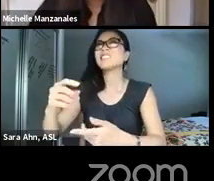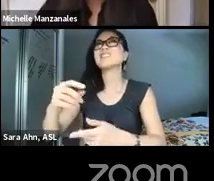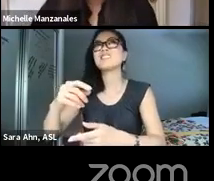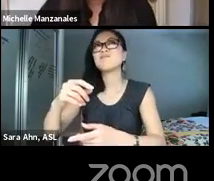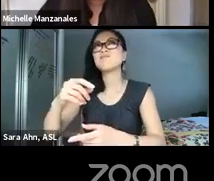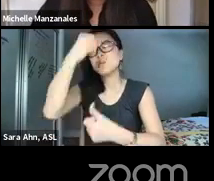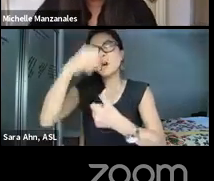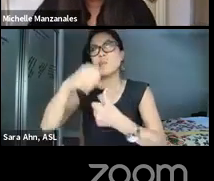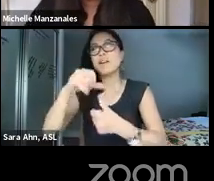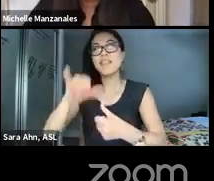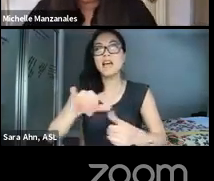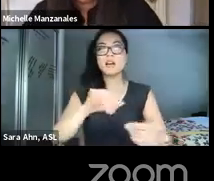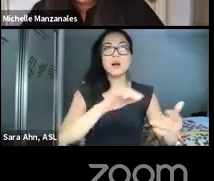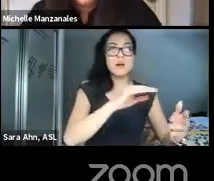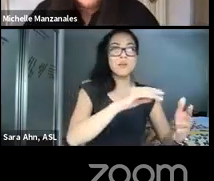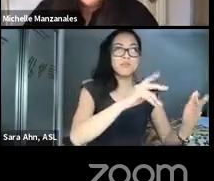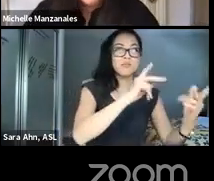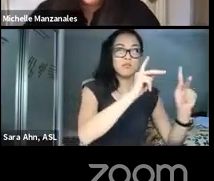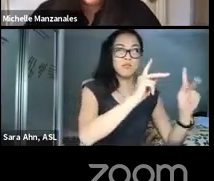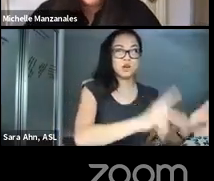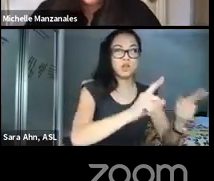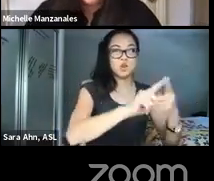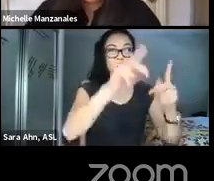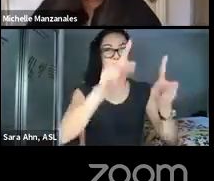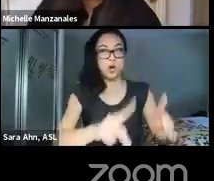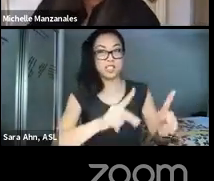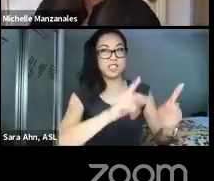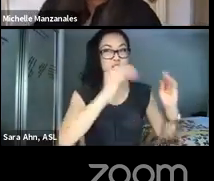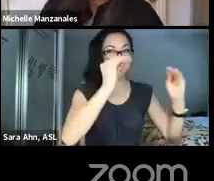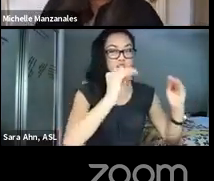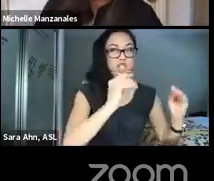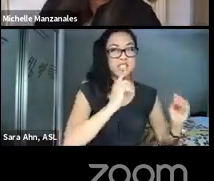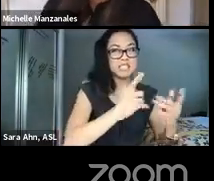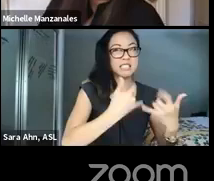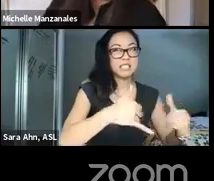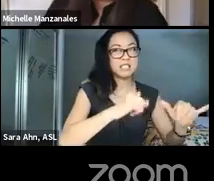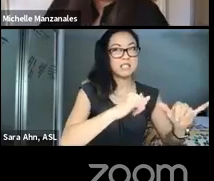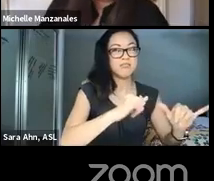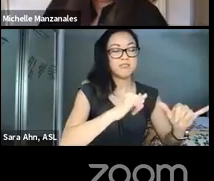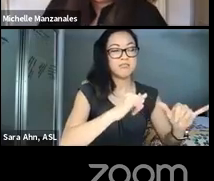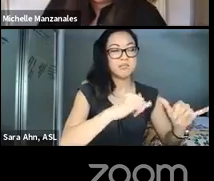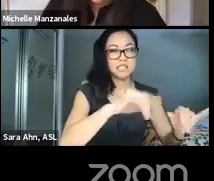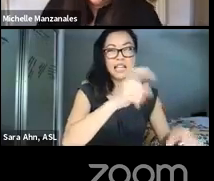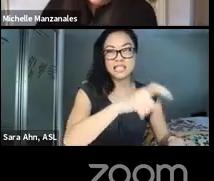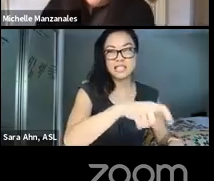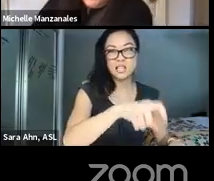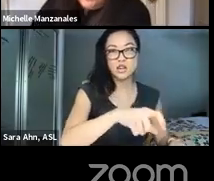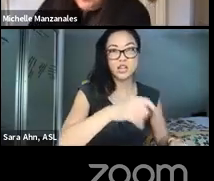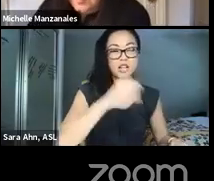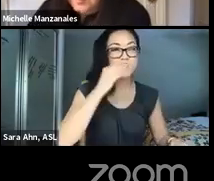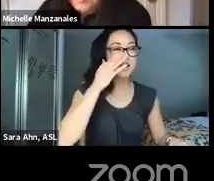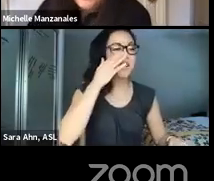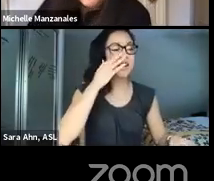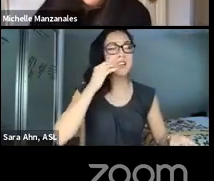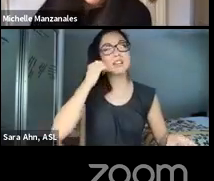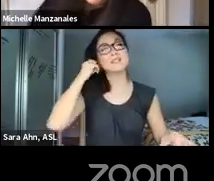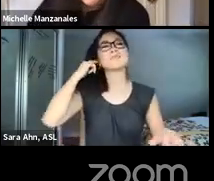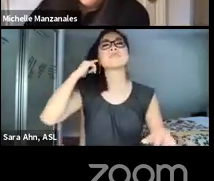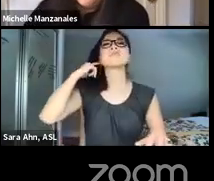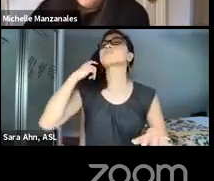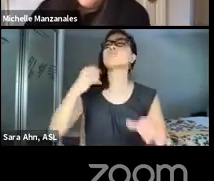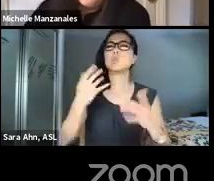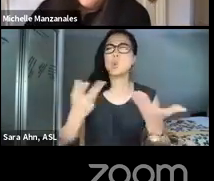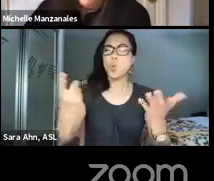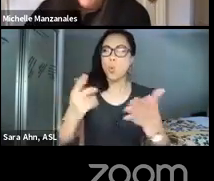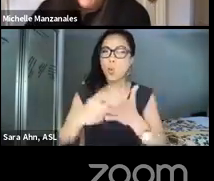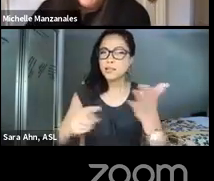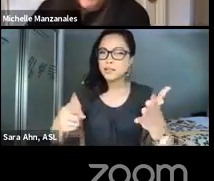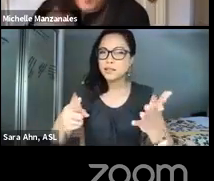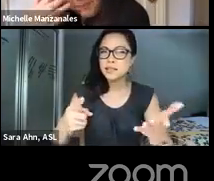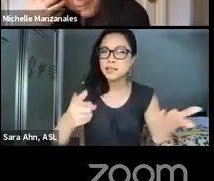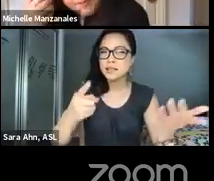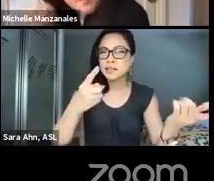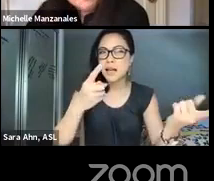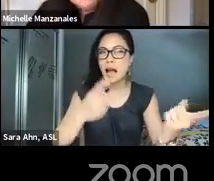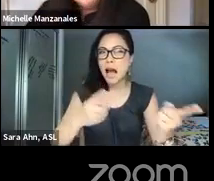you found in the switch to the digital for the educators, but also for the students?